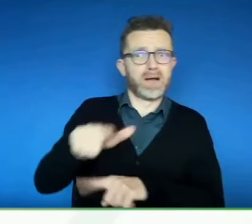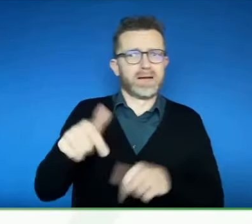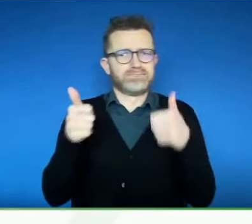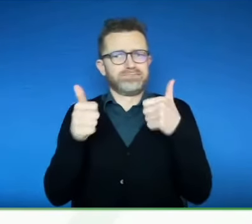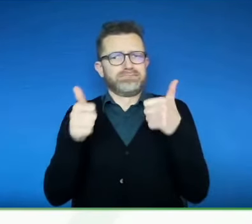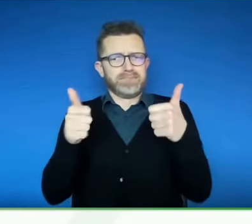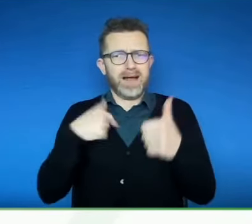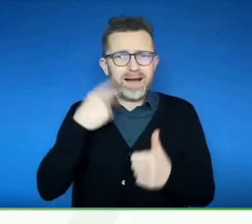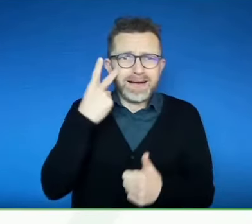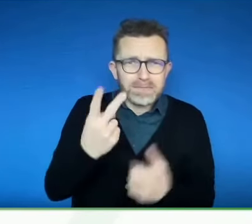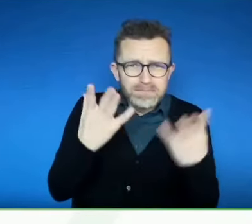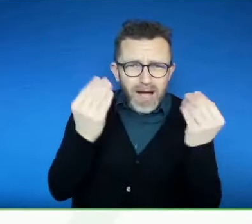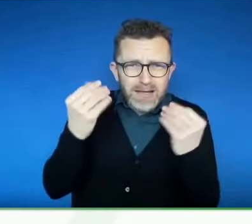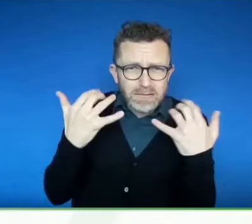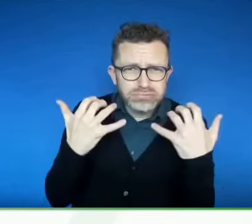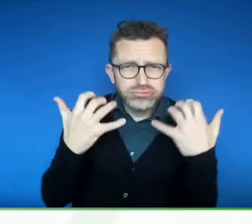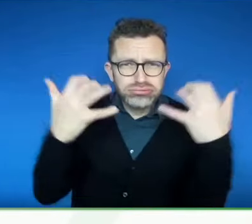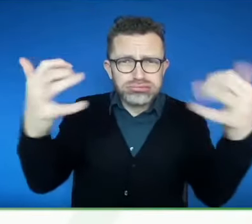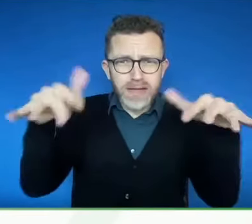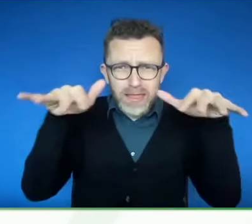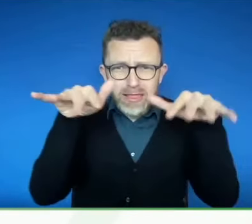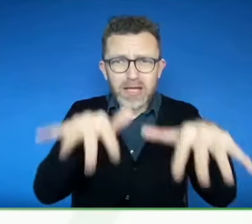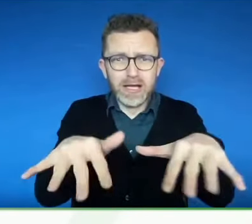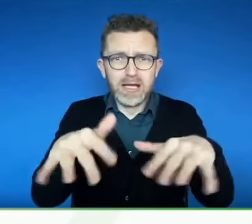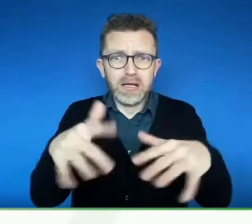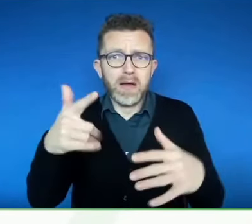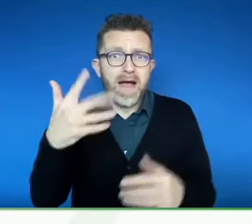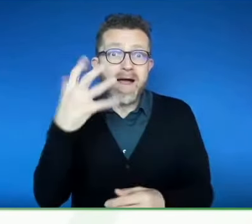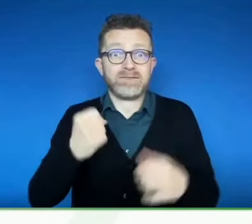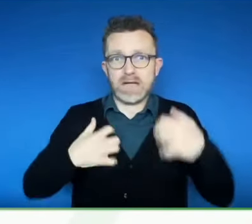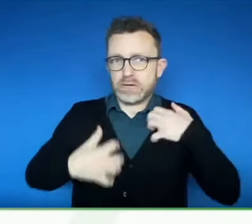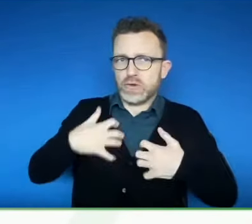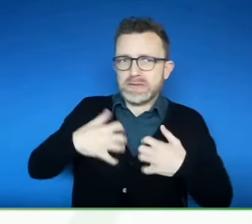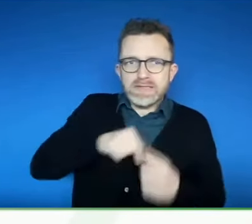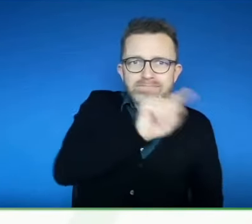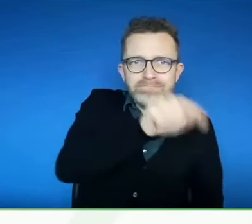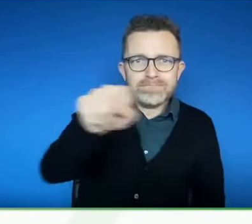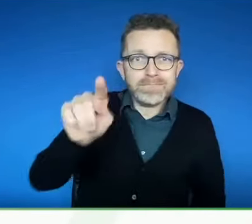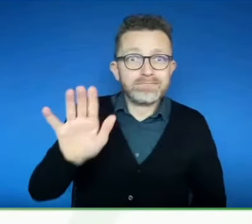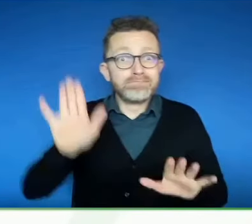Hopefully I will manage to also say the other ones properly! Simon.